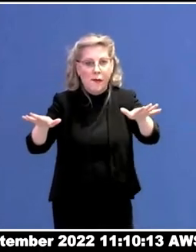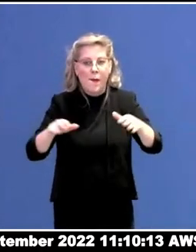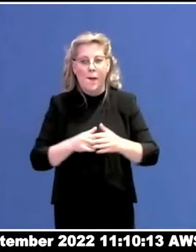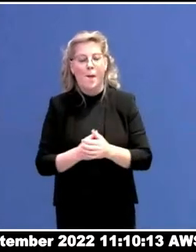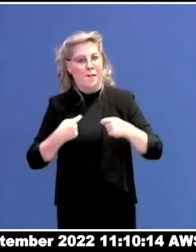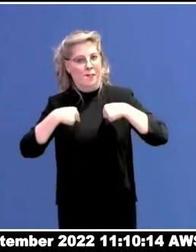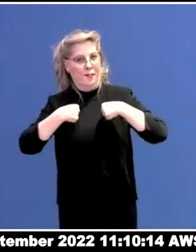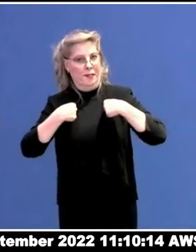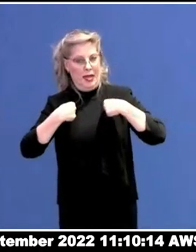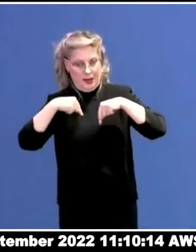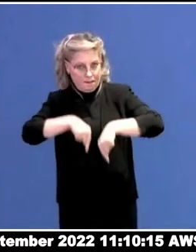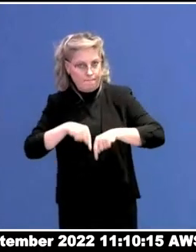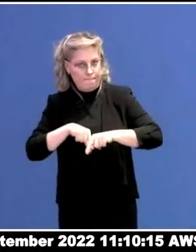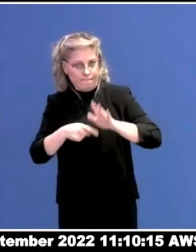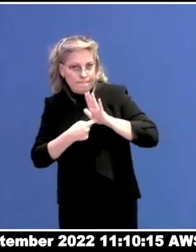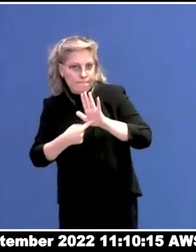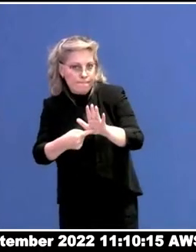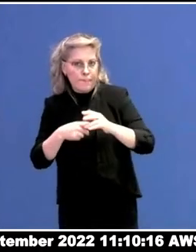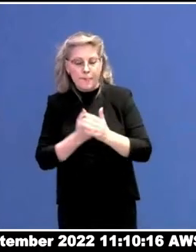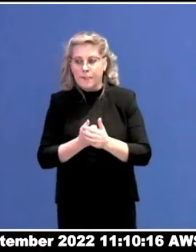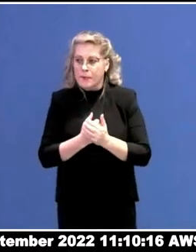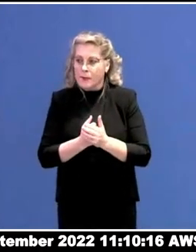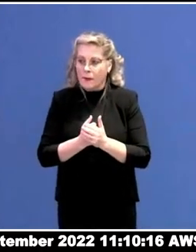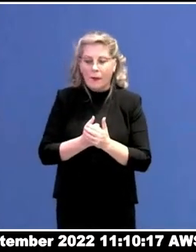and vulnerable people in our community, black, white and brown brothers, having the